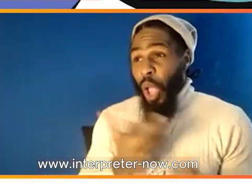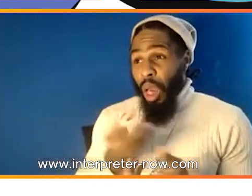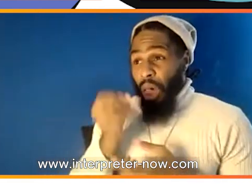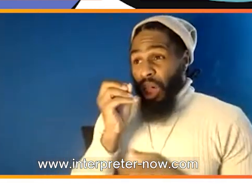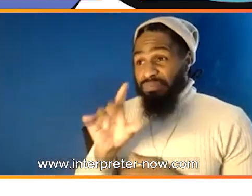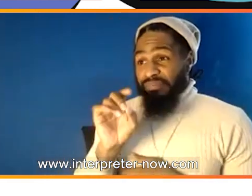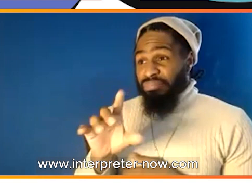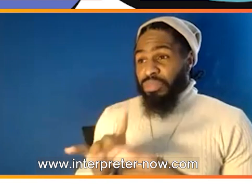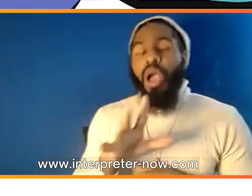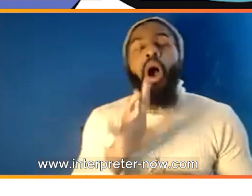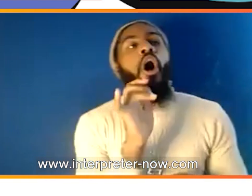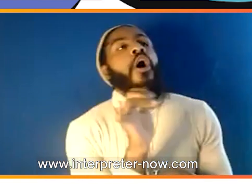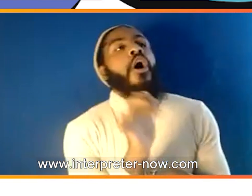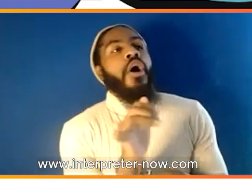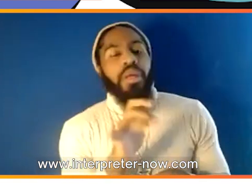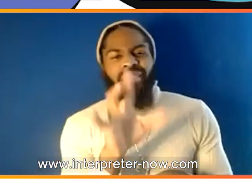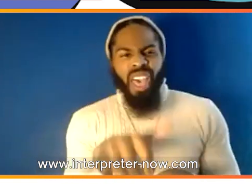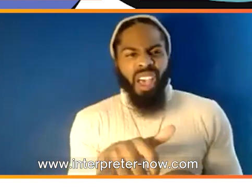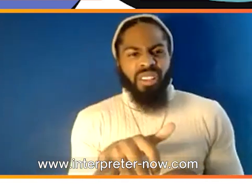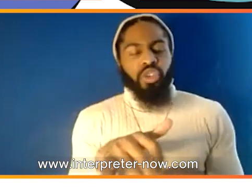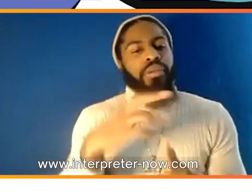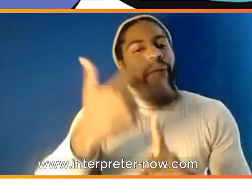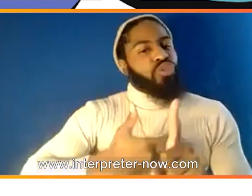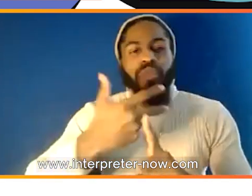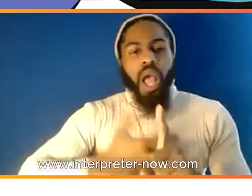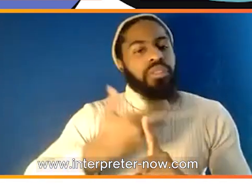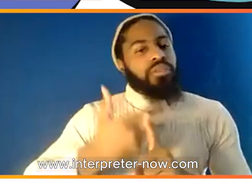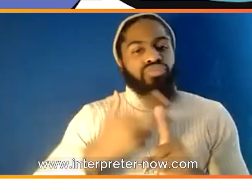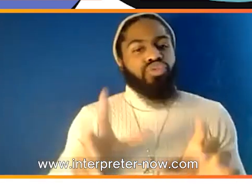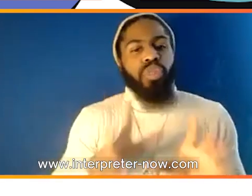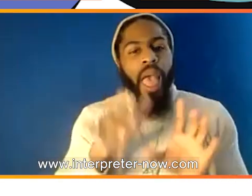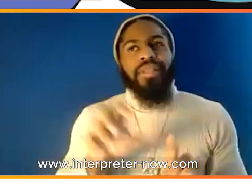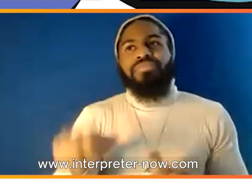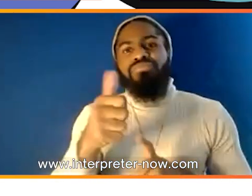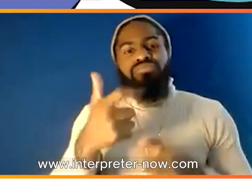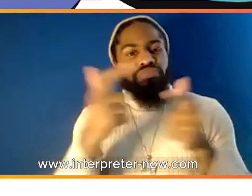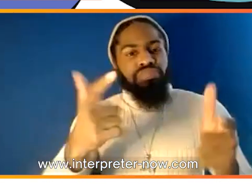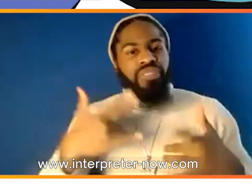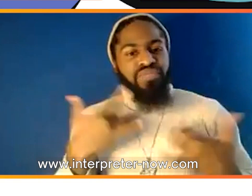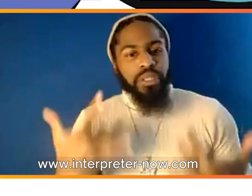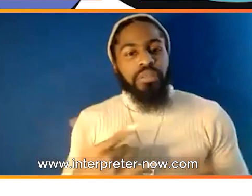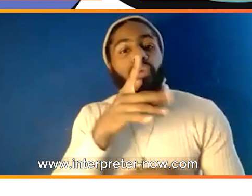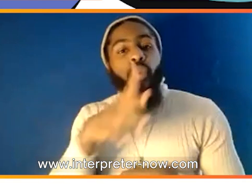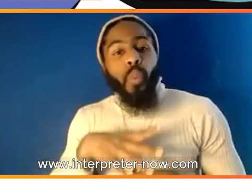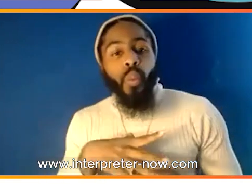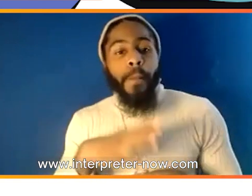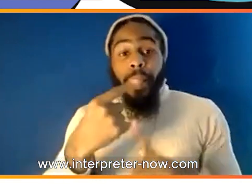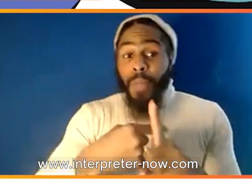fantastic. So that was our quarterly cadence. Then we had some other big events, one that we brought you out on, an International Women's Month, a History Month, where you came and